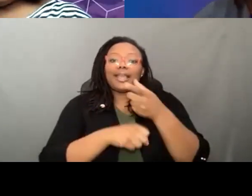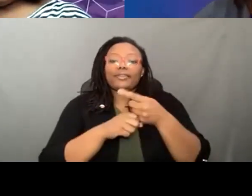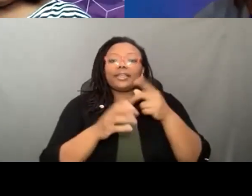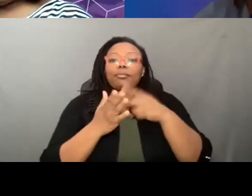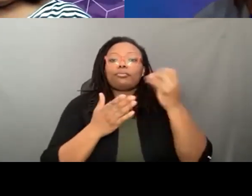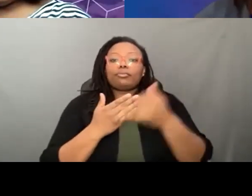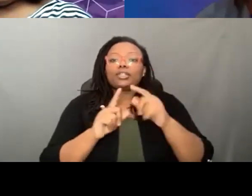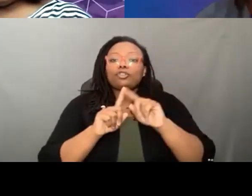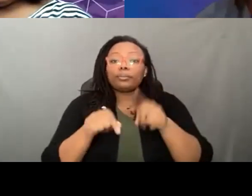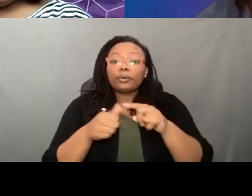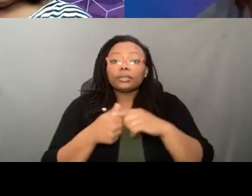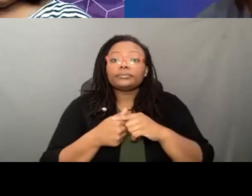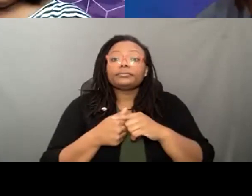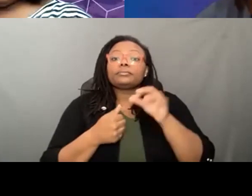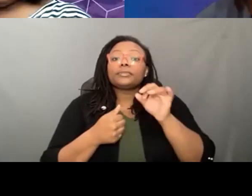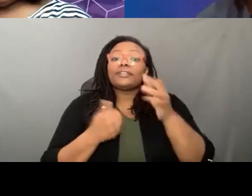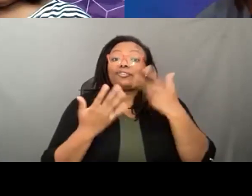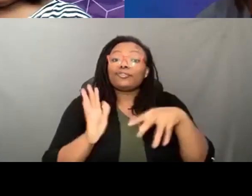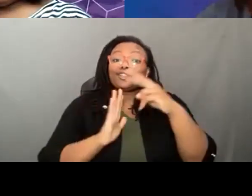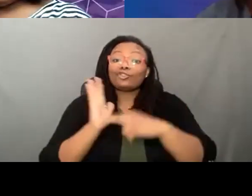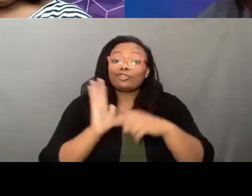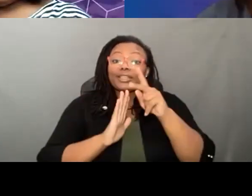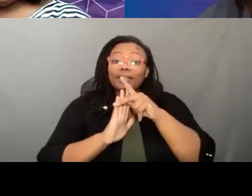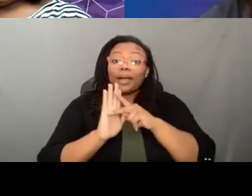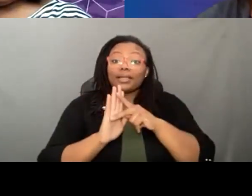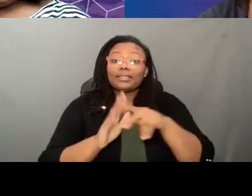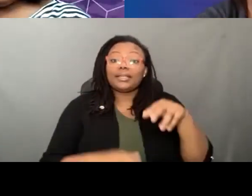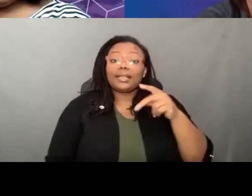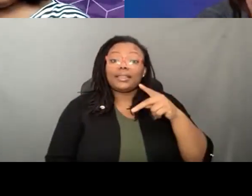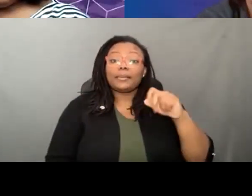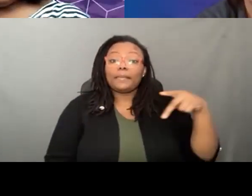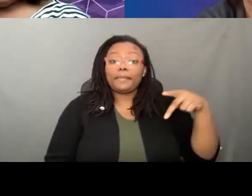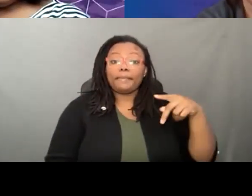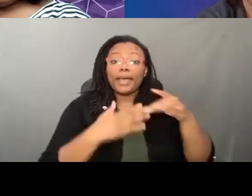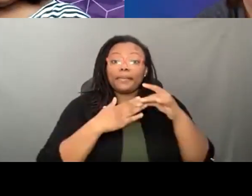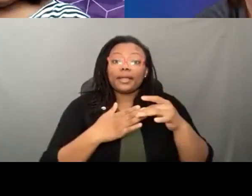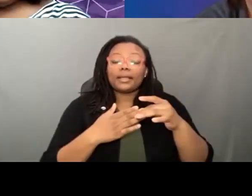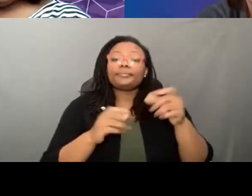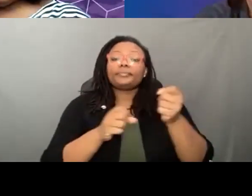If you read the policy in the PAPP Guide, Annual Progress Reports are due